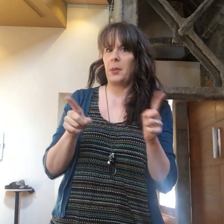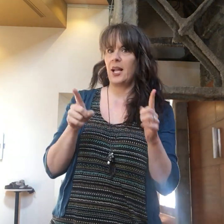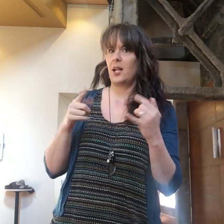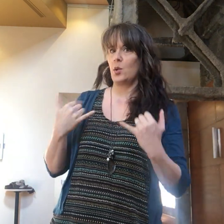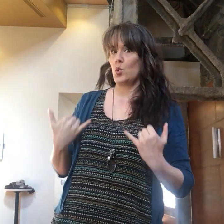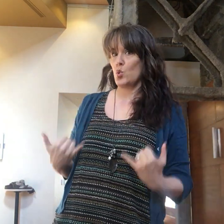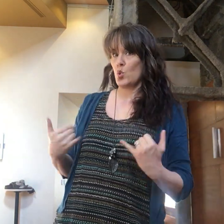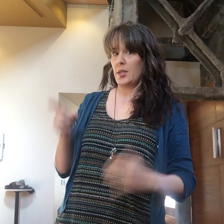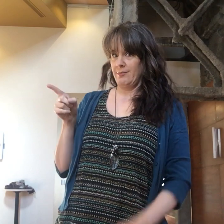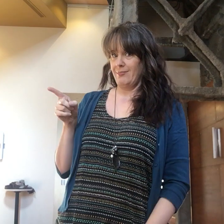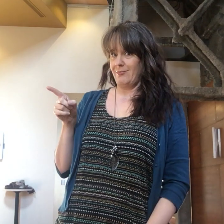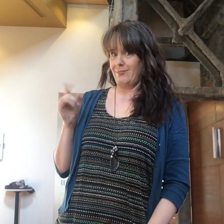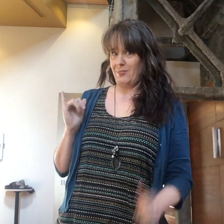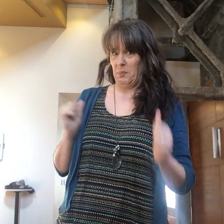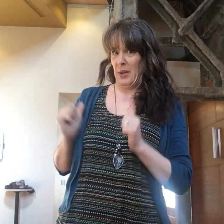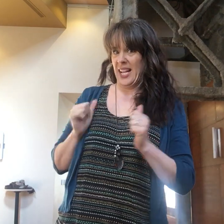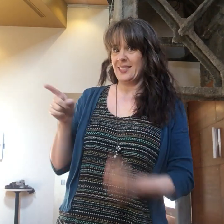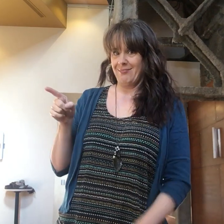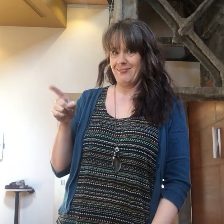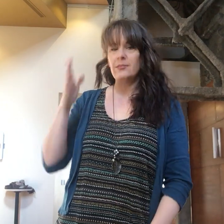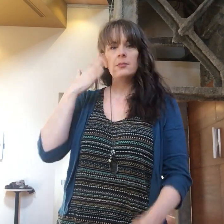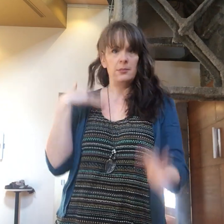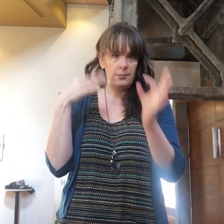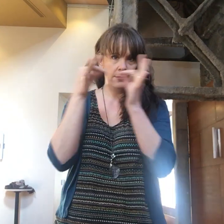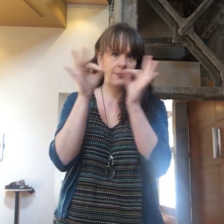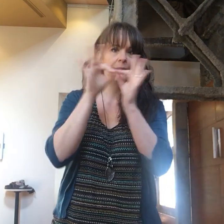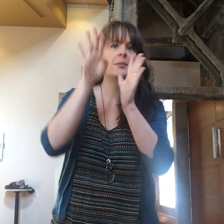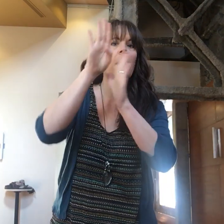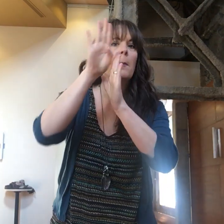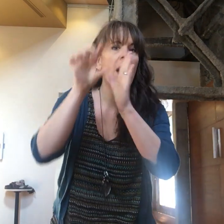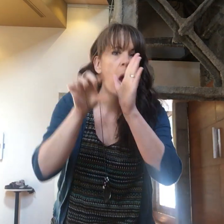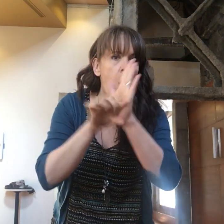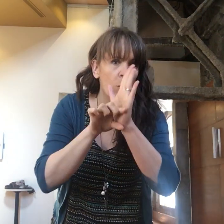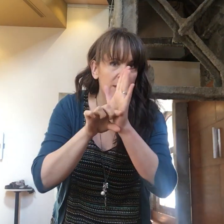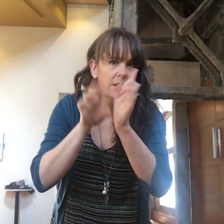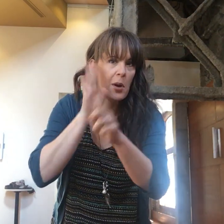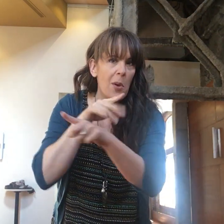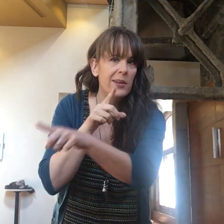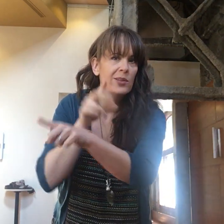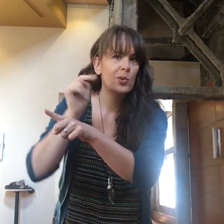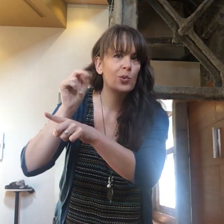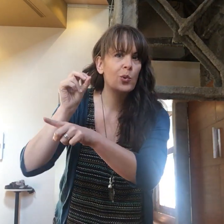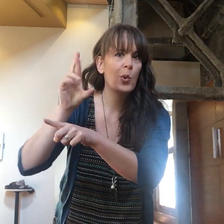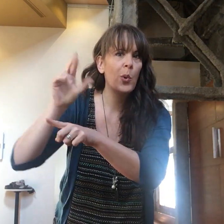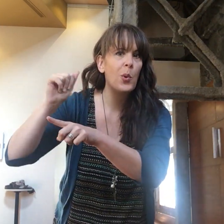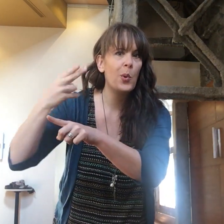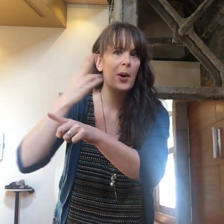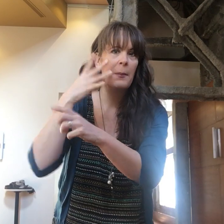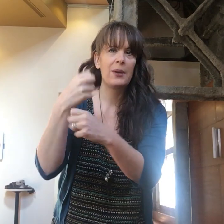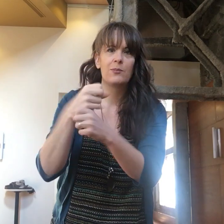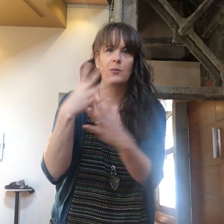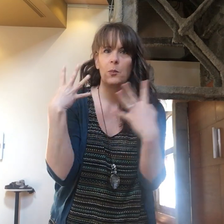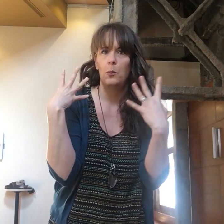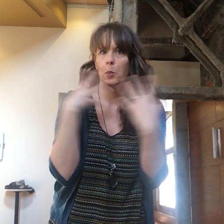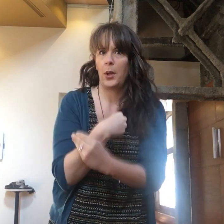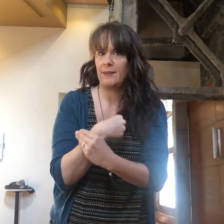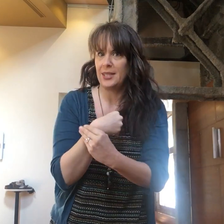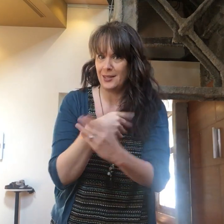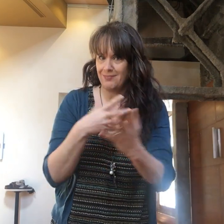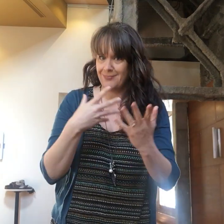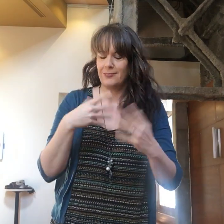But now this new production will have caption in the background that Norah will design.